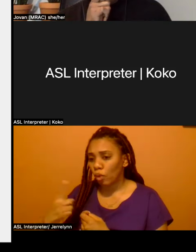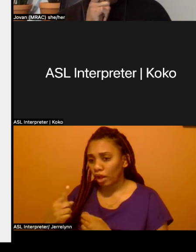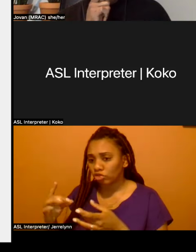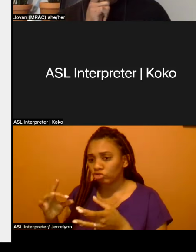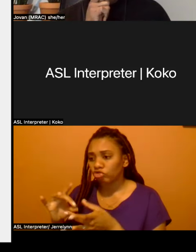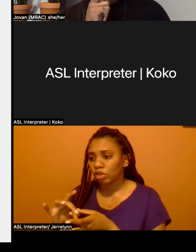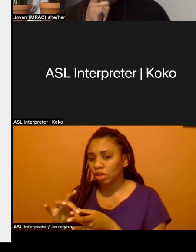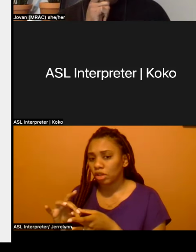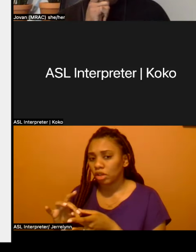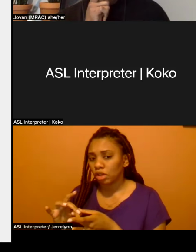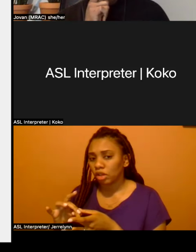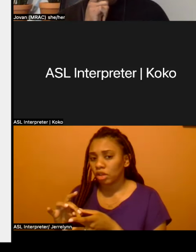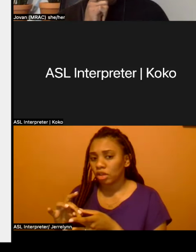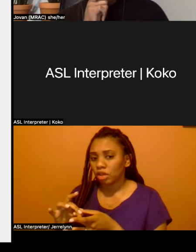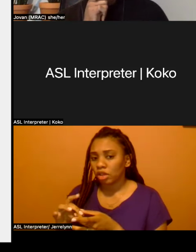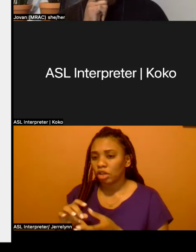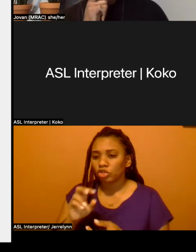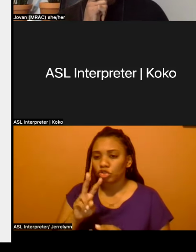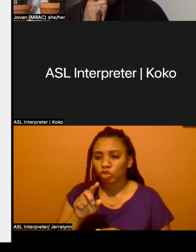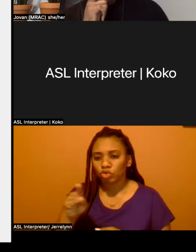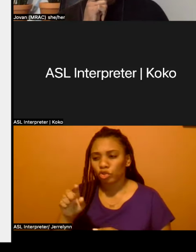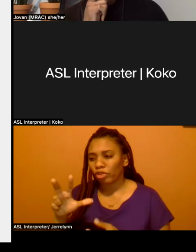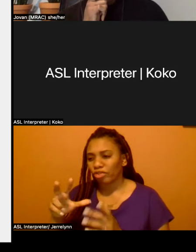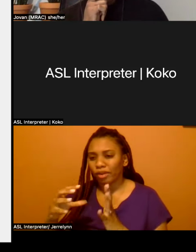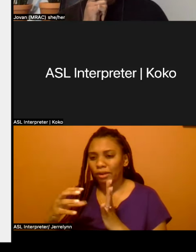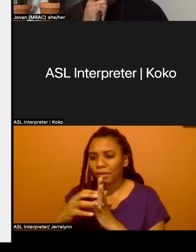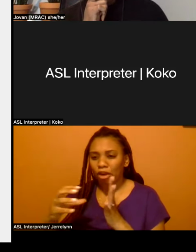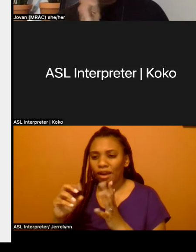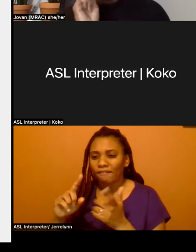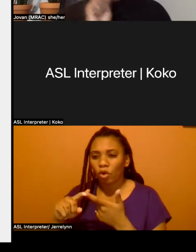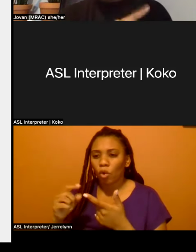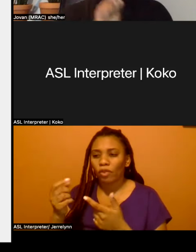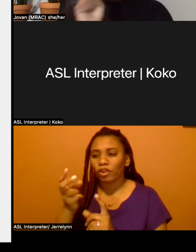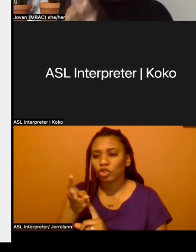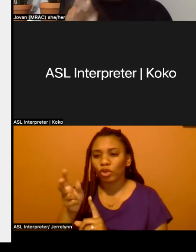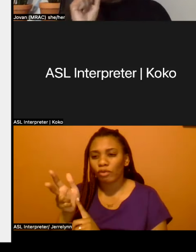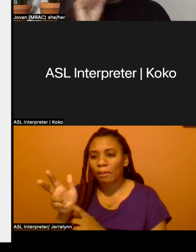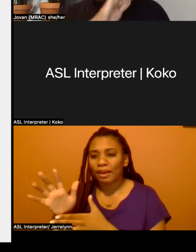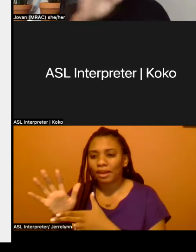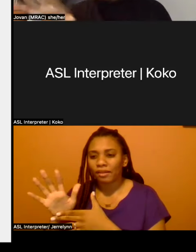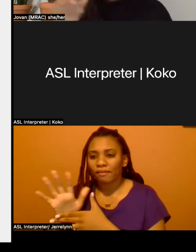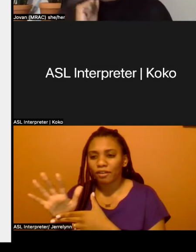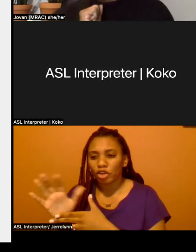in our two to three paragraph written, or two to five minute video submission, would you recommend... One to three.